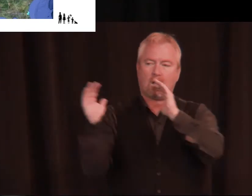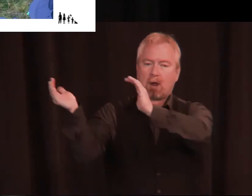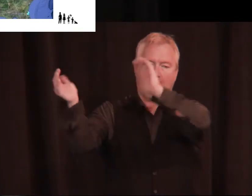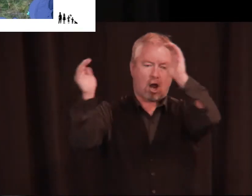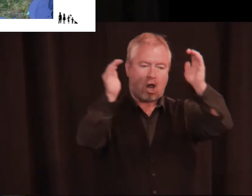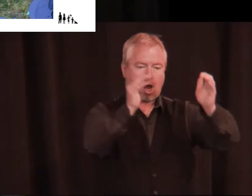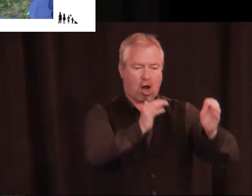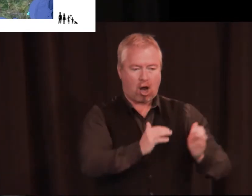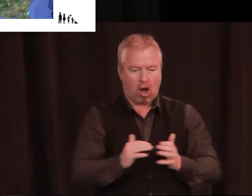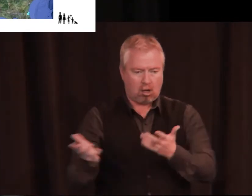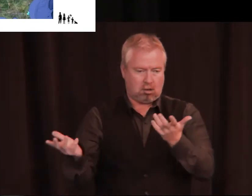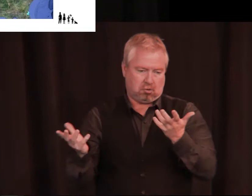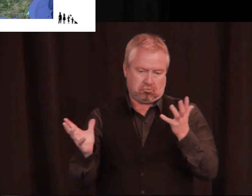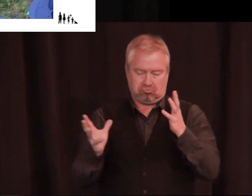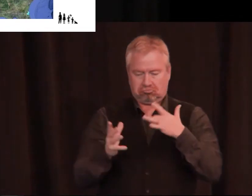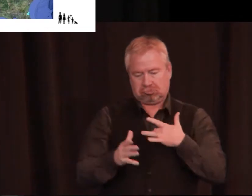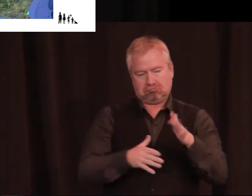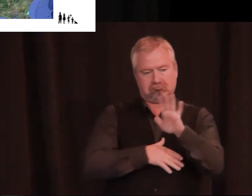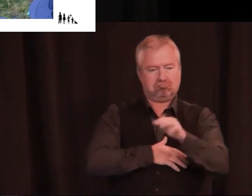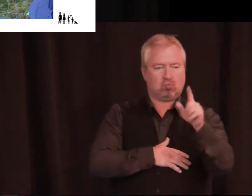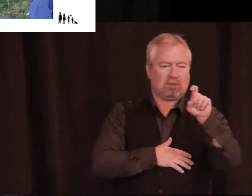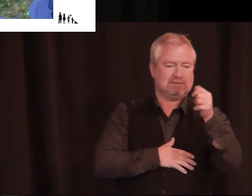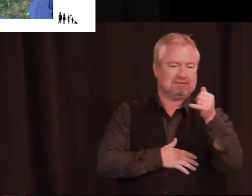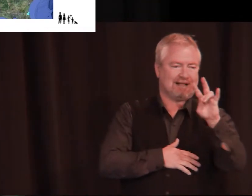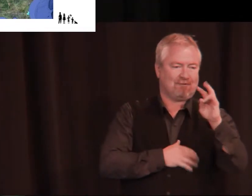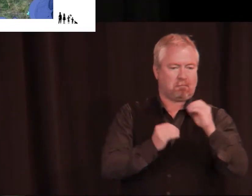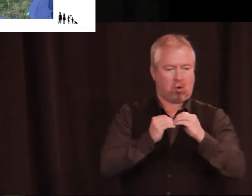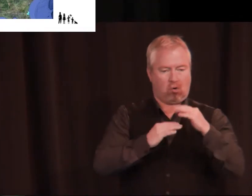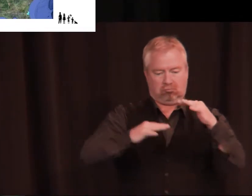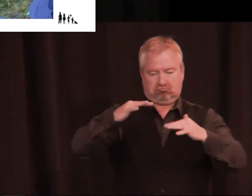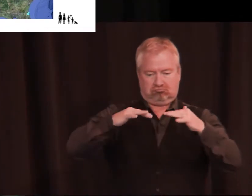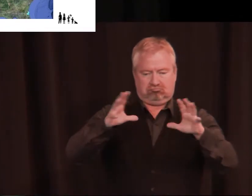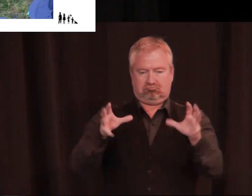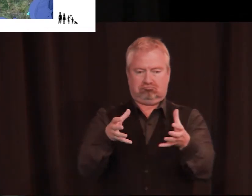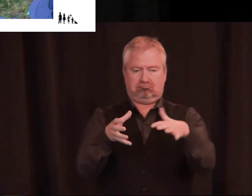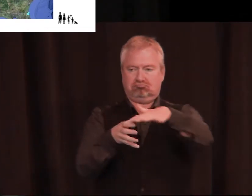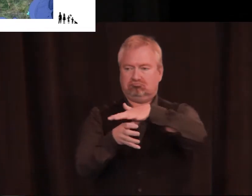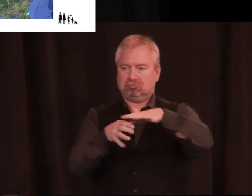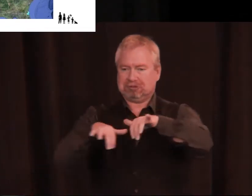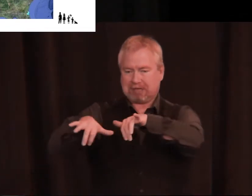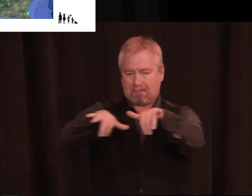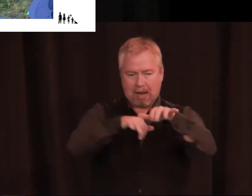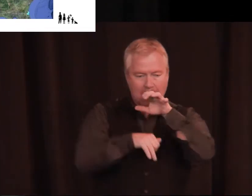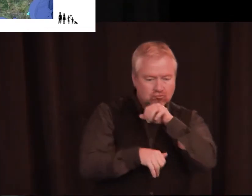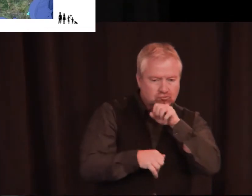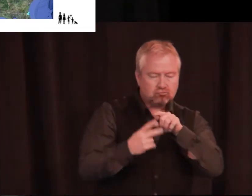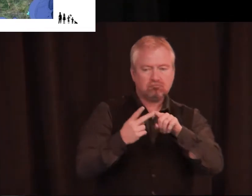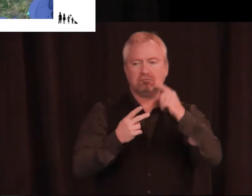117 children that were matched by age and socioeconomic status to our children who are hard of hearing.